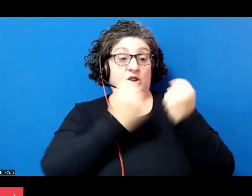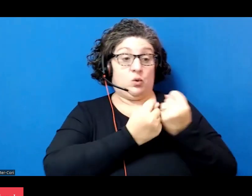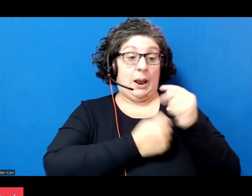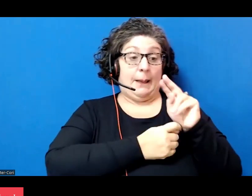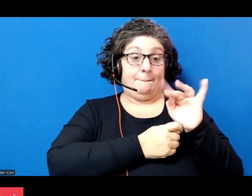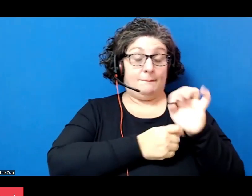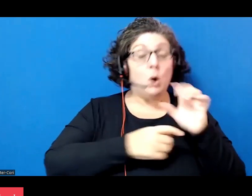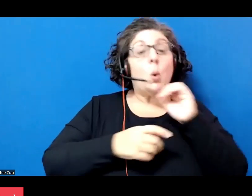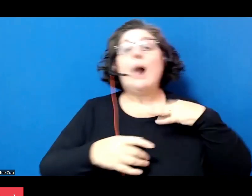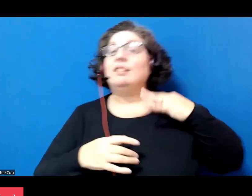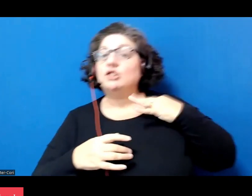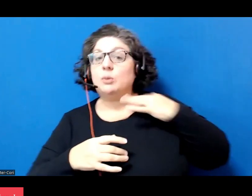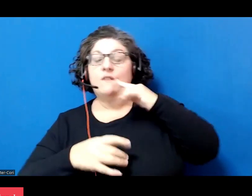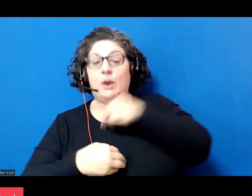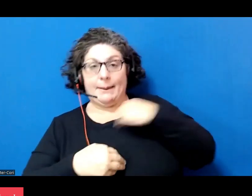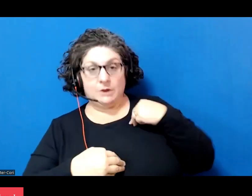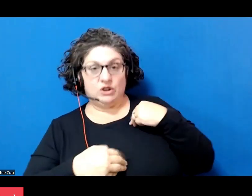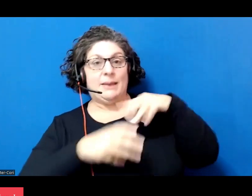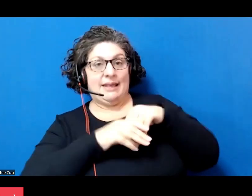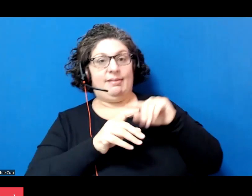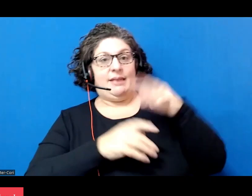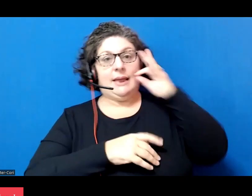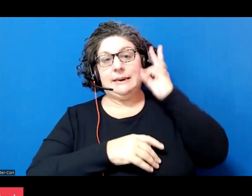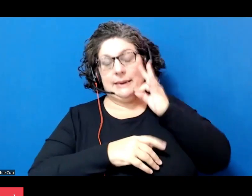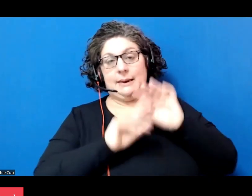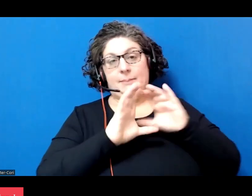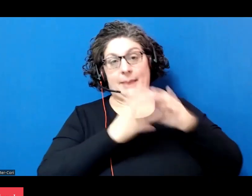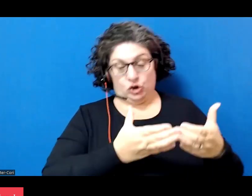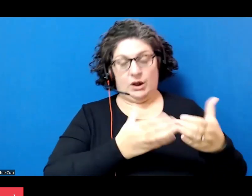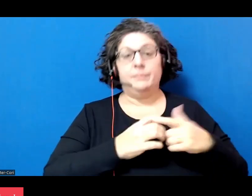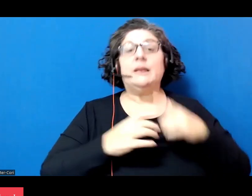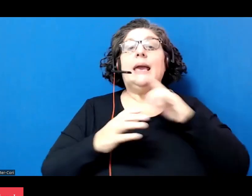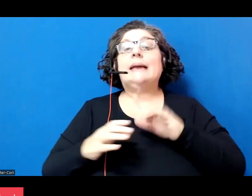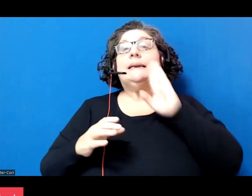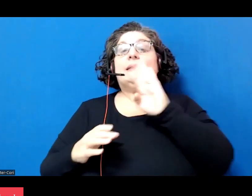or eligible for membership in an Indian tribe and is the biological child of a member of